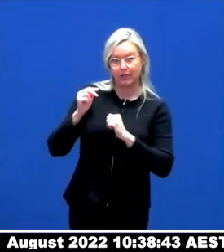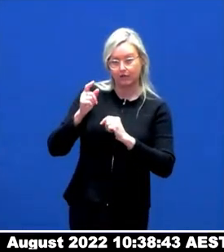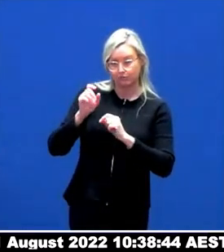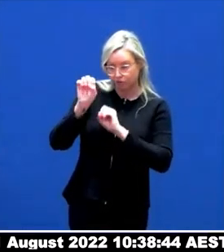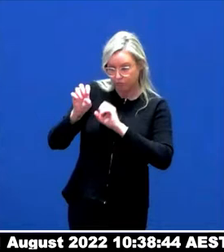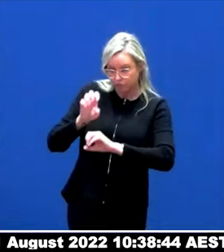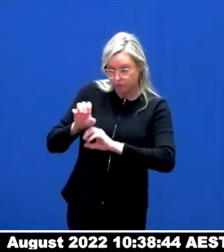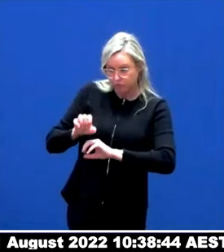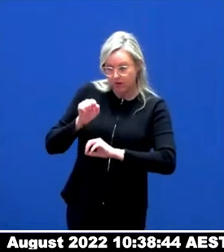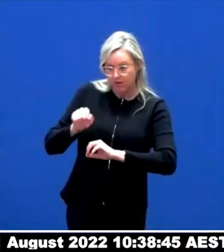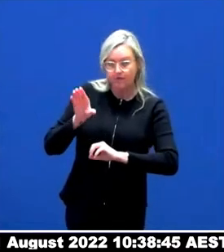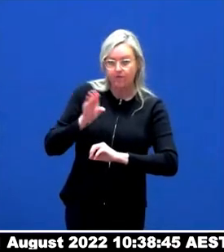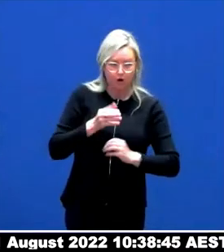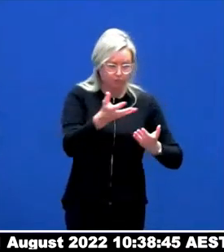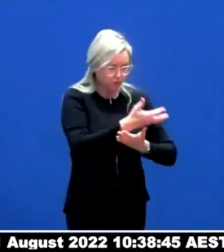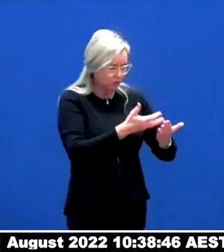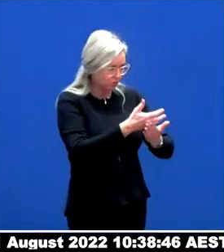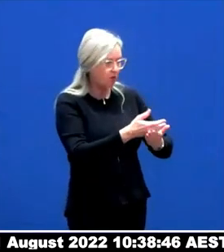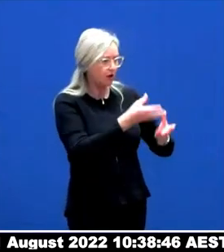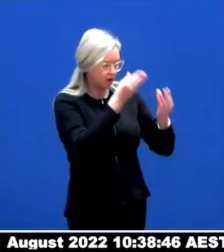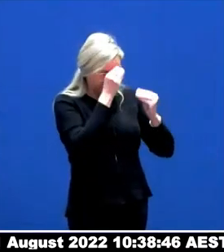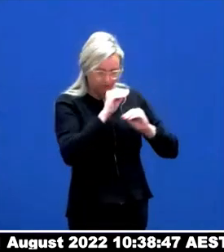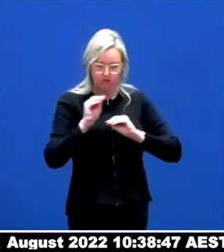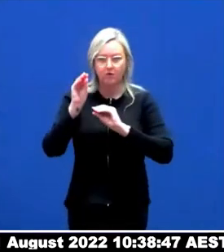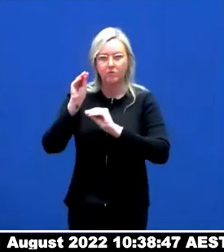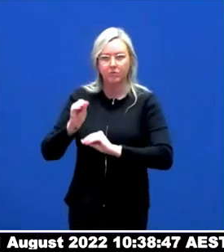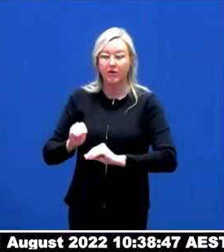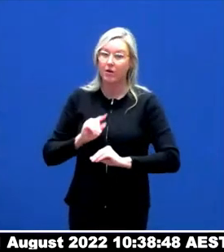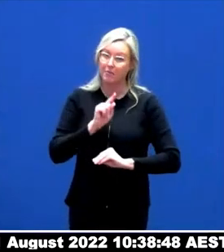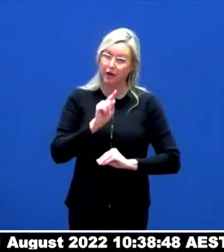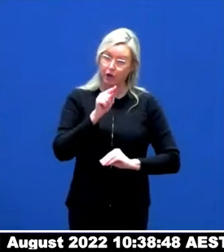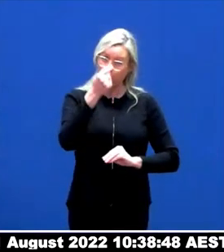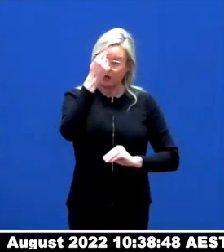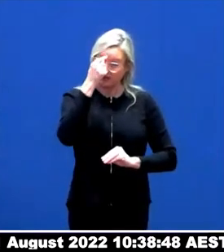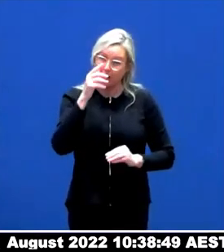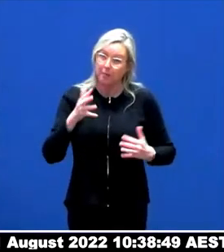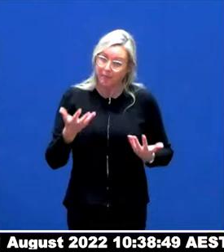But do you accept there might have been a risk that the consultation did not get to the